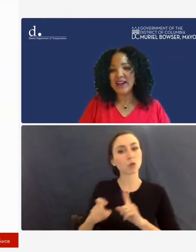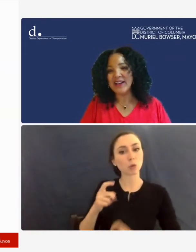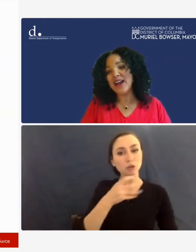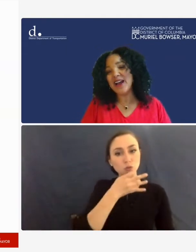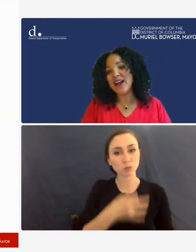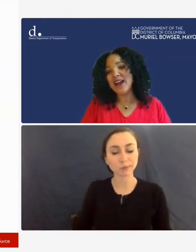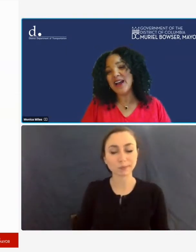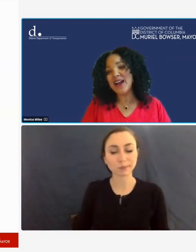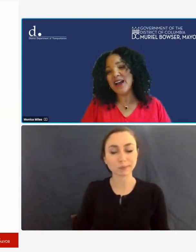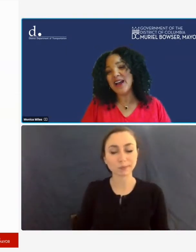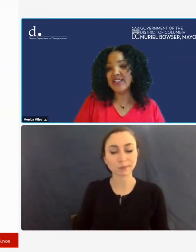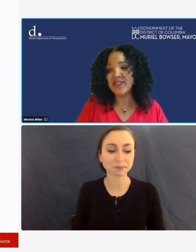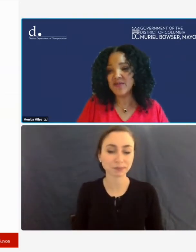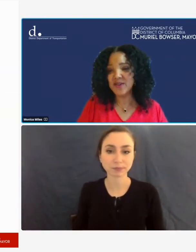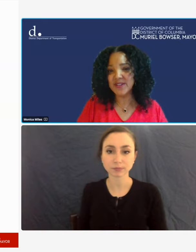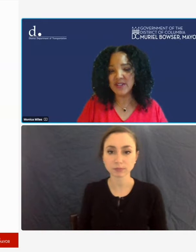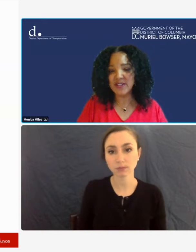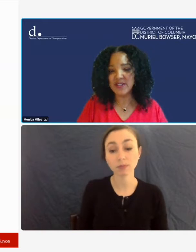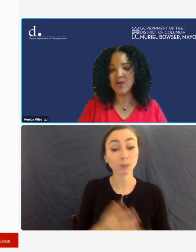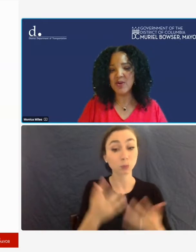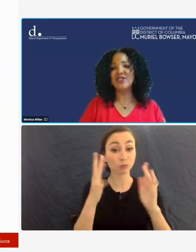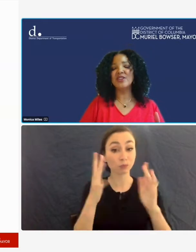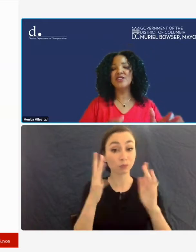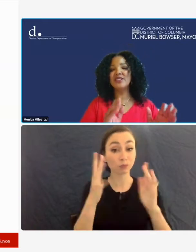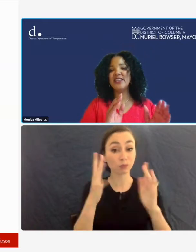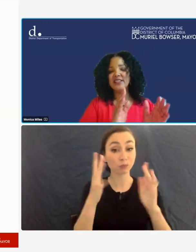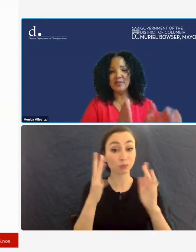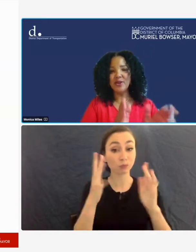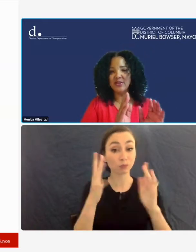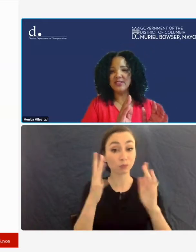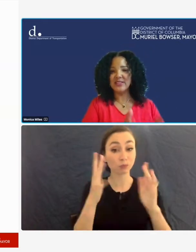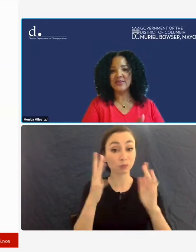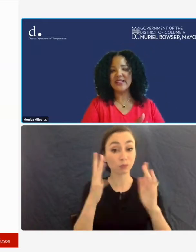okay so to finish that that first question you're gonna just take the components the direct salary